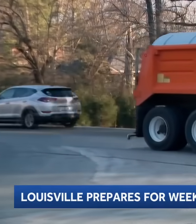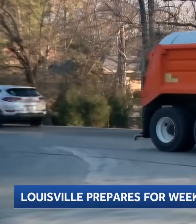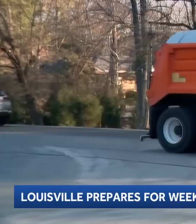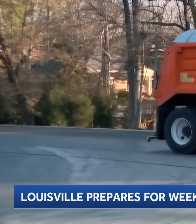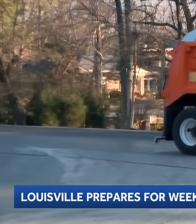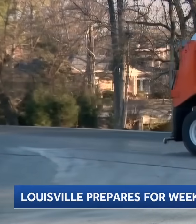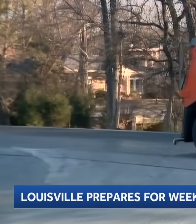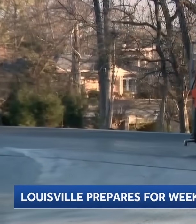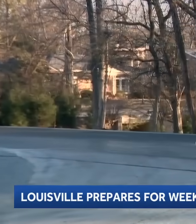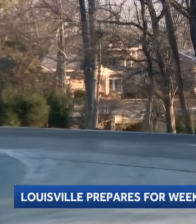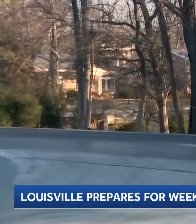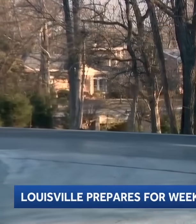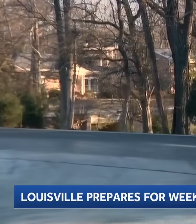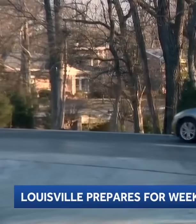BRINING THE ROADS FOR DAYS.